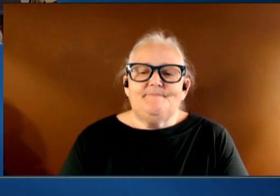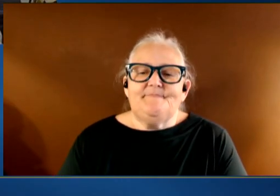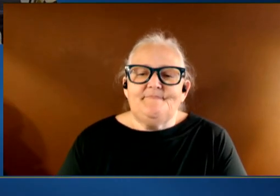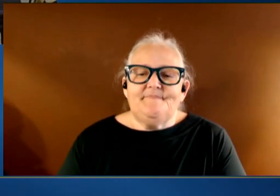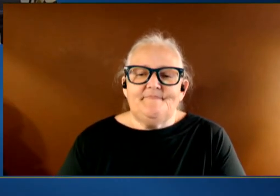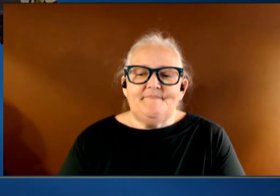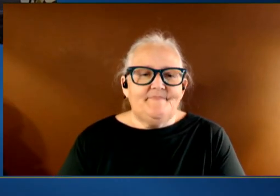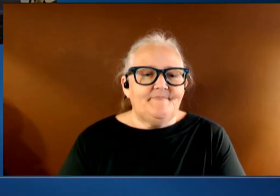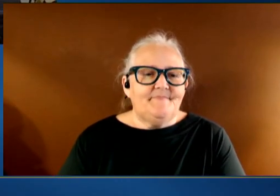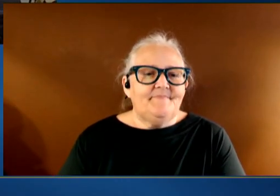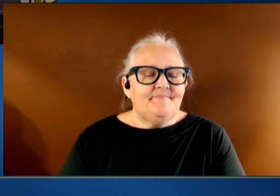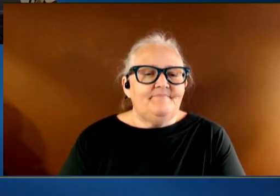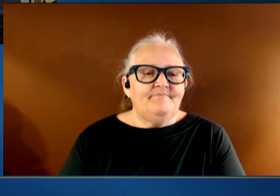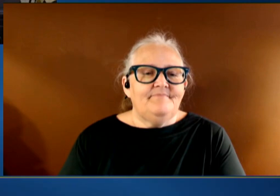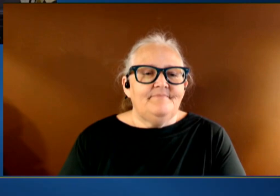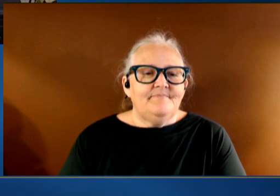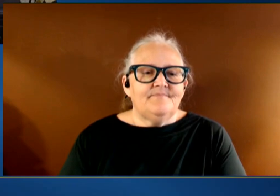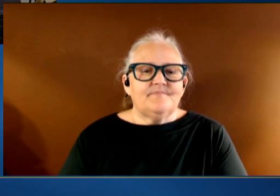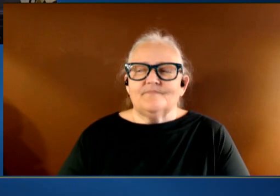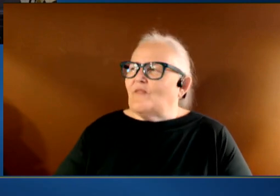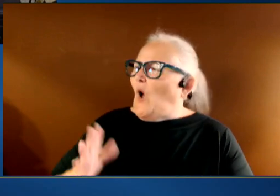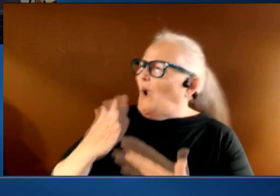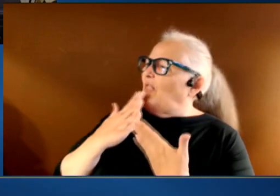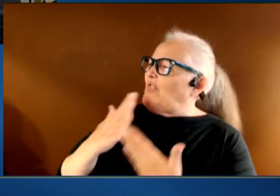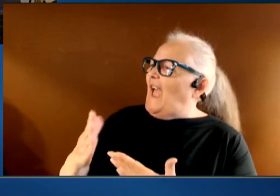Kamal Menghrajani: Great, thank you so much, Lizzie. As she mentioned, I'm